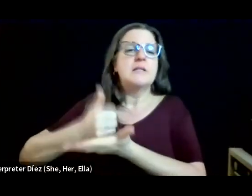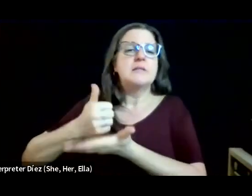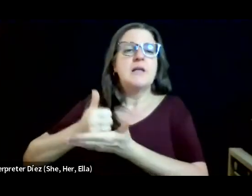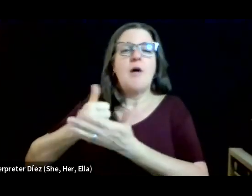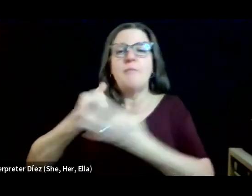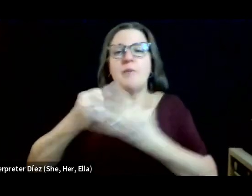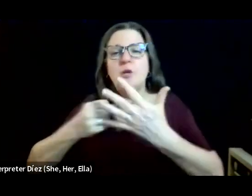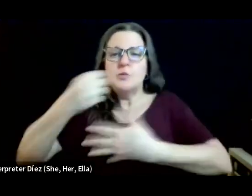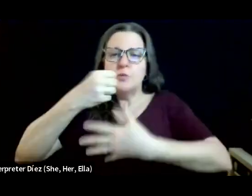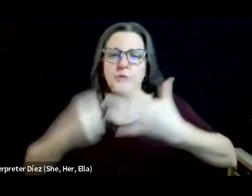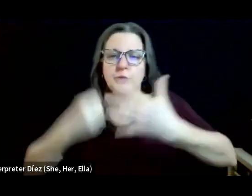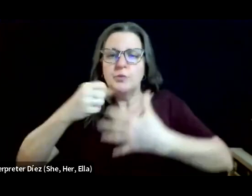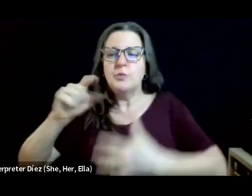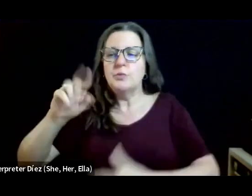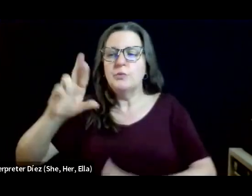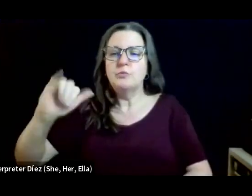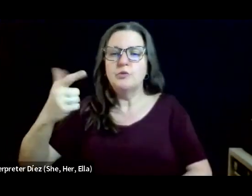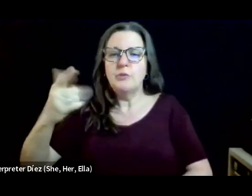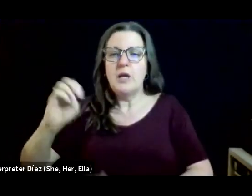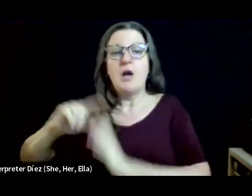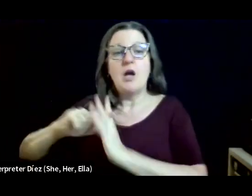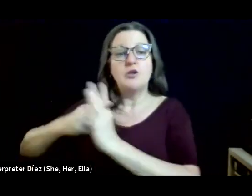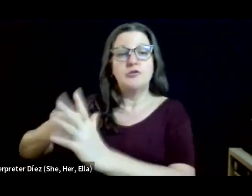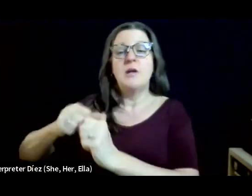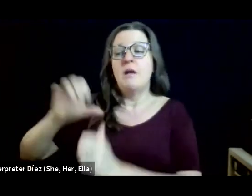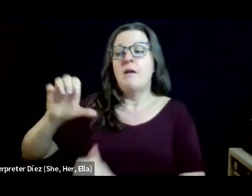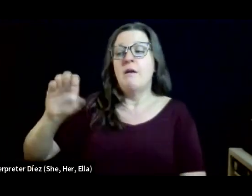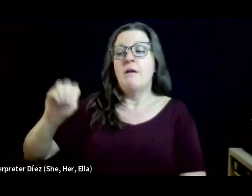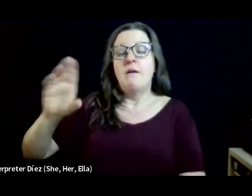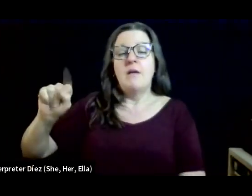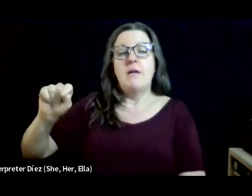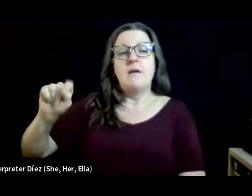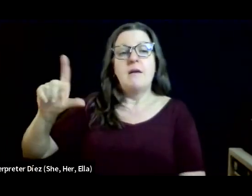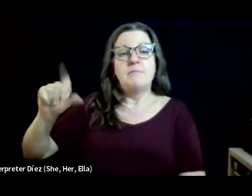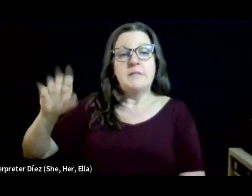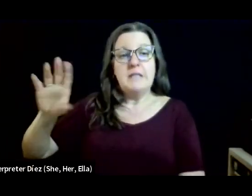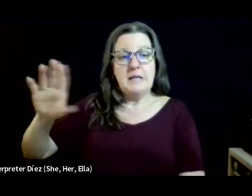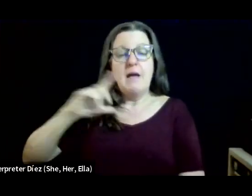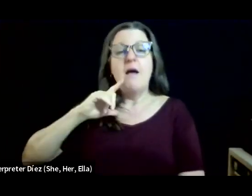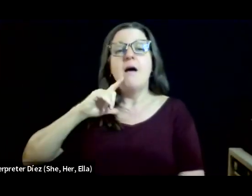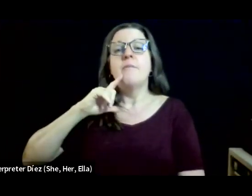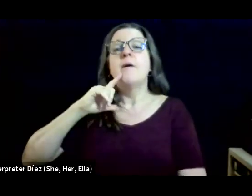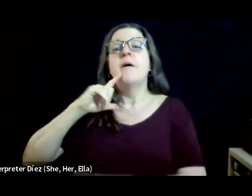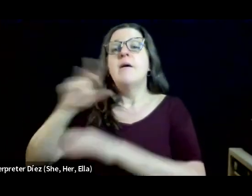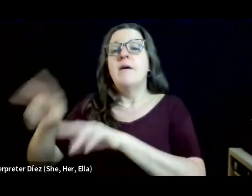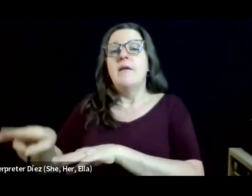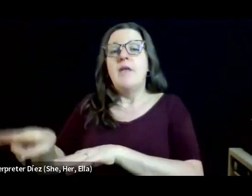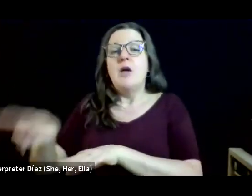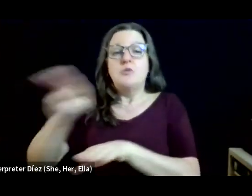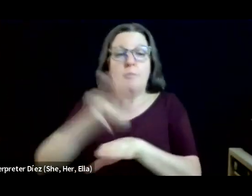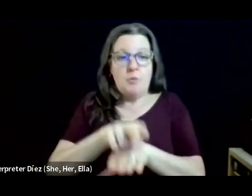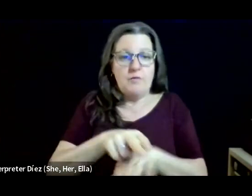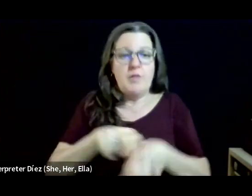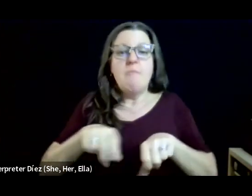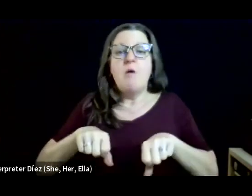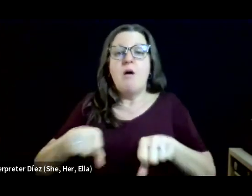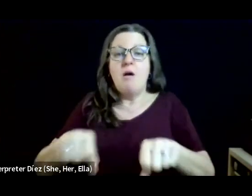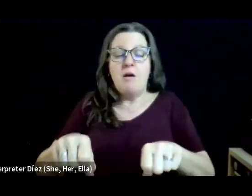We actually started in the EMT lab. They had to get the patient onto the gurney and then we had to stabilize them and then we'll them up quickly into